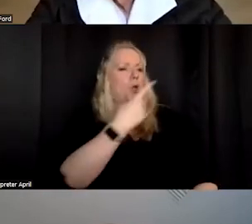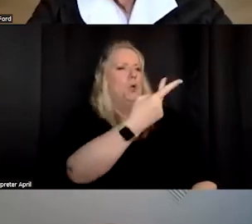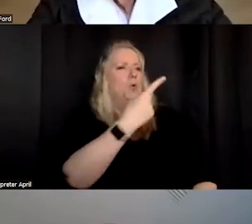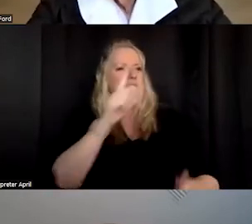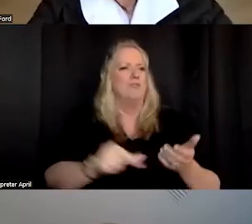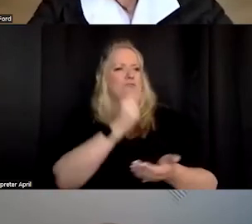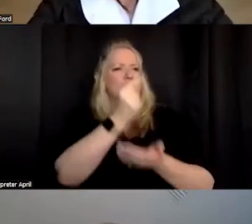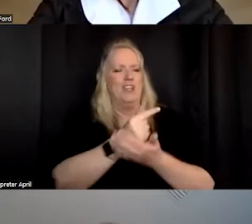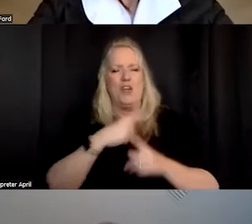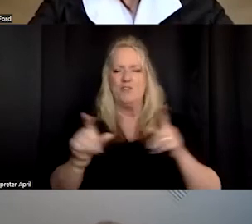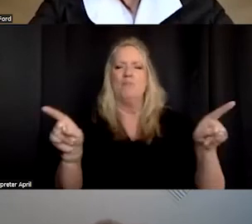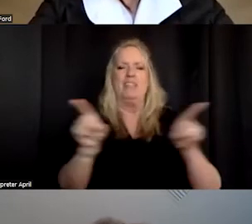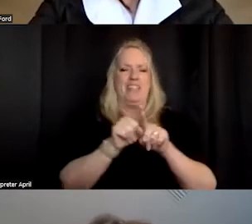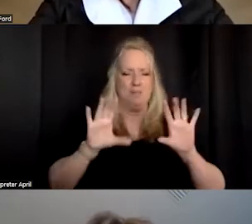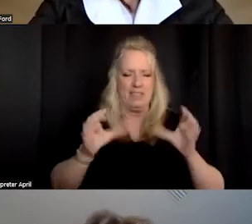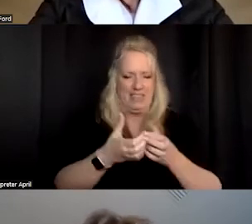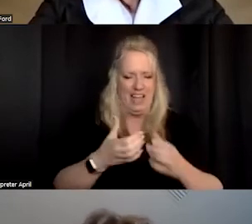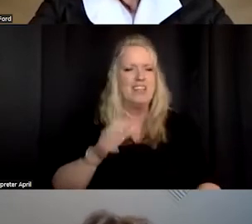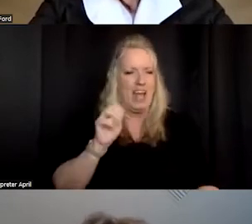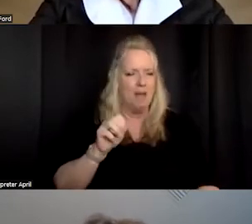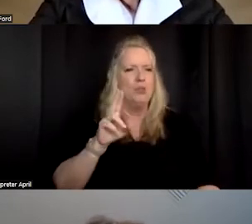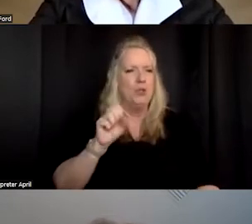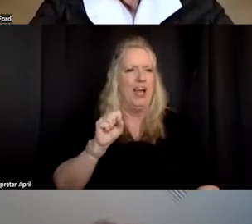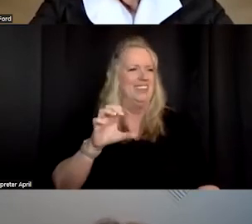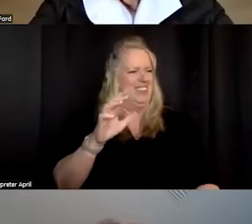FROM THE SAME CLASS AT MUSC, GREAT TO SEE YOU AGAIN.